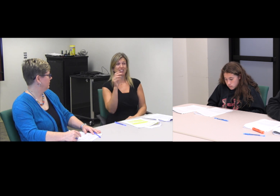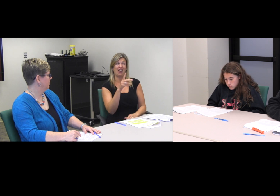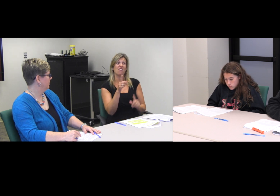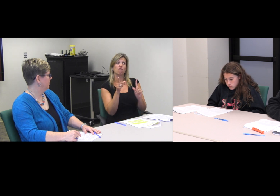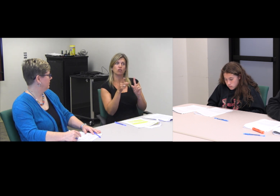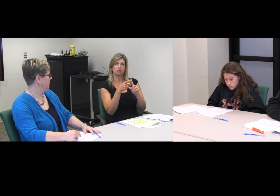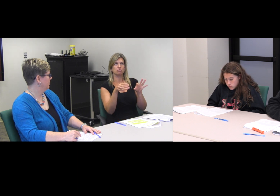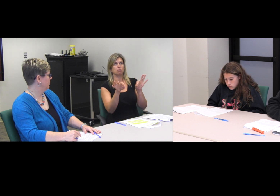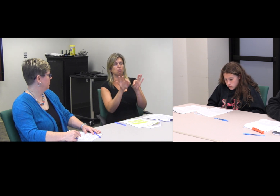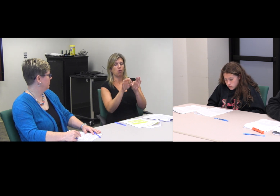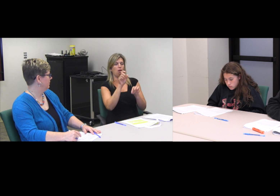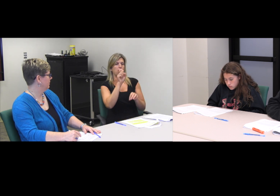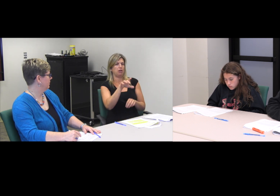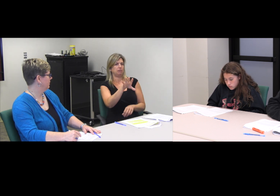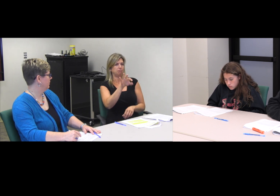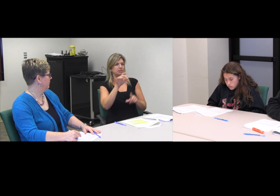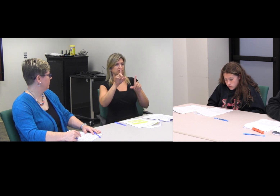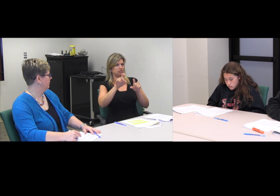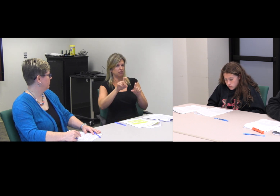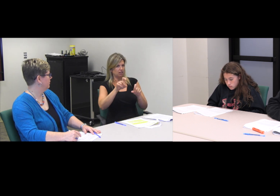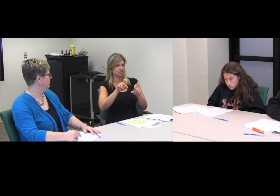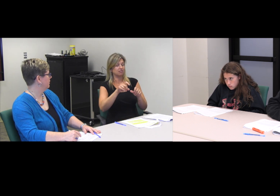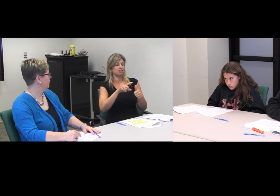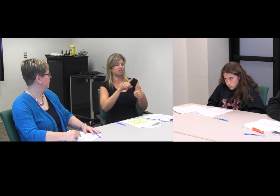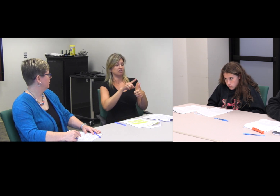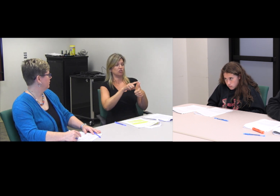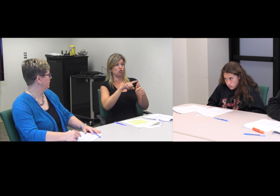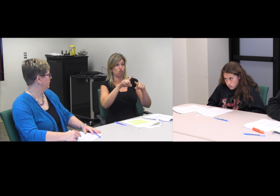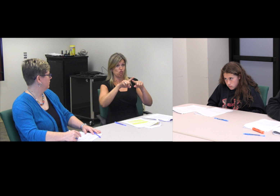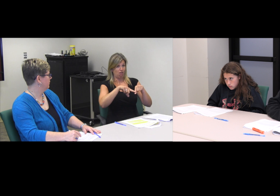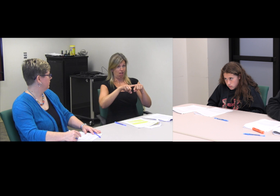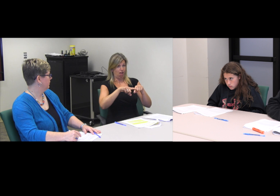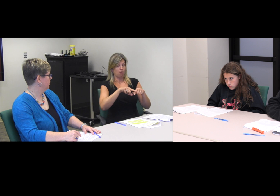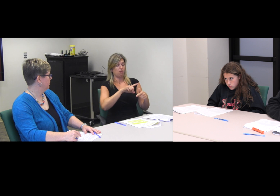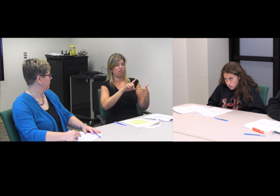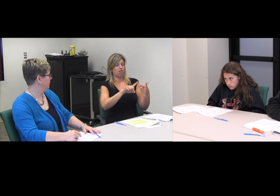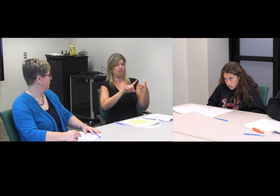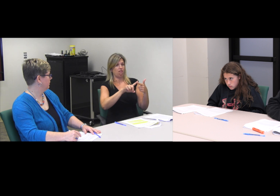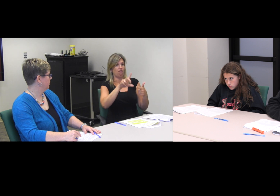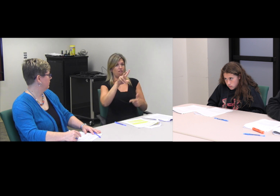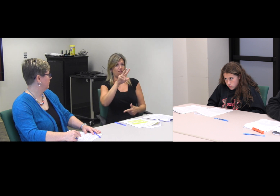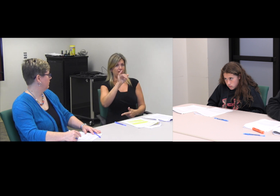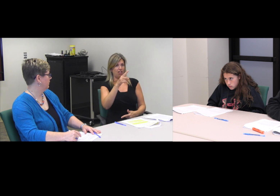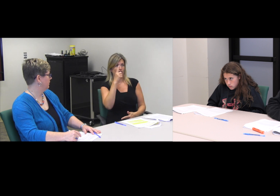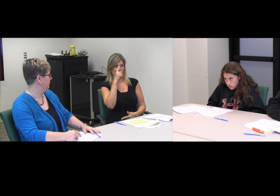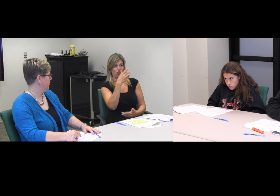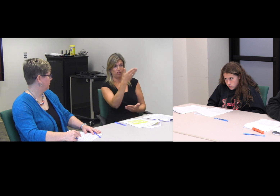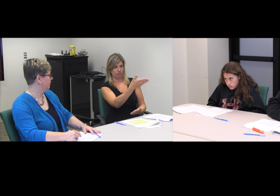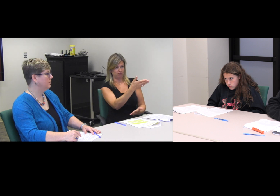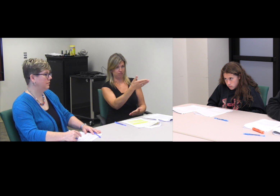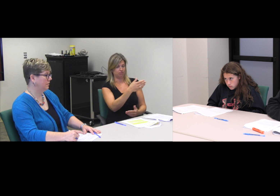We have to make sure that the tests are reliable and valid for Javanna.